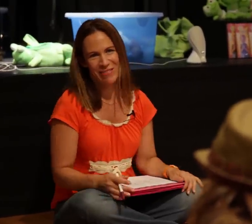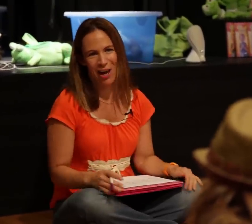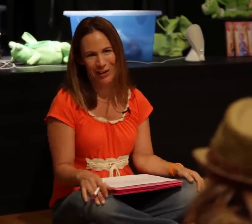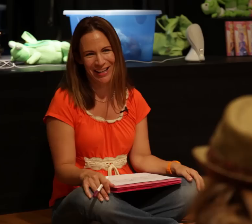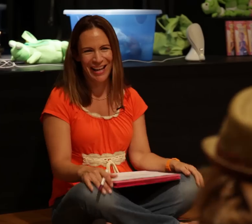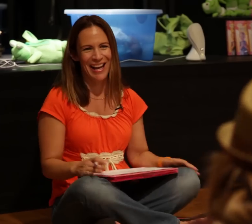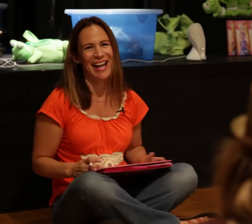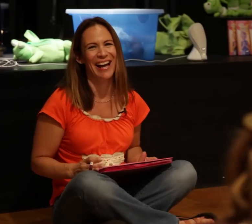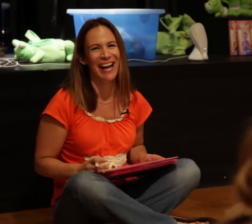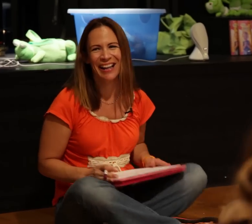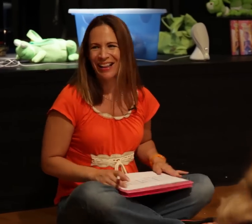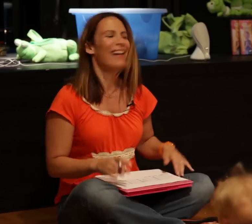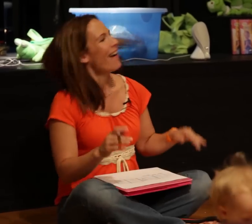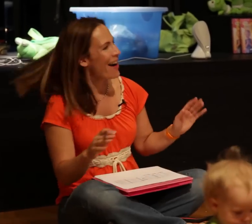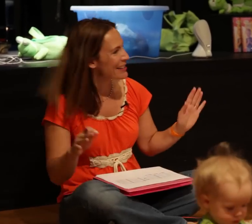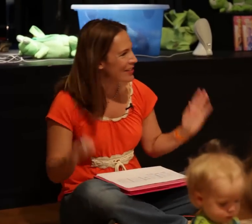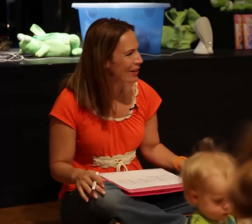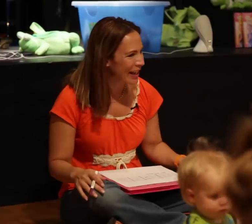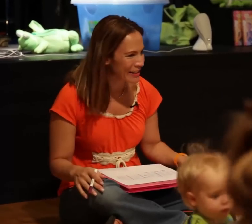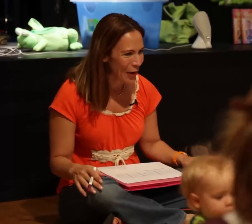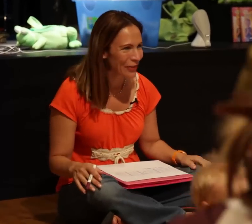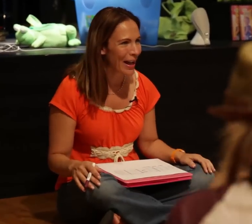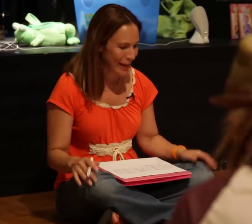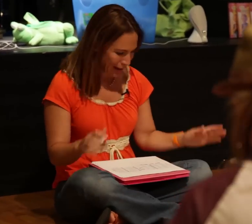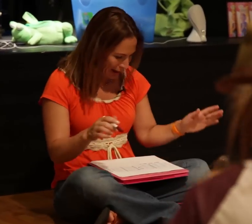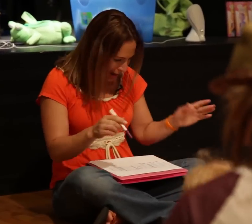But no. Awesome, okay so fun.